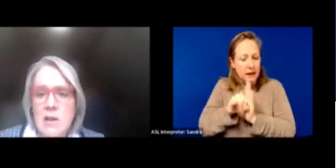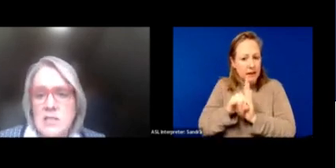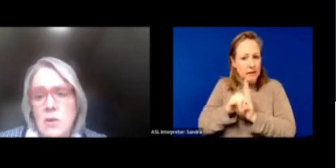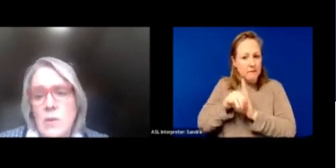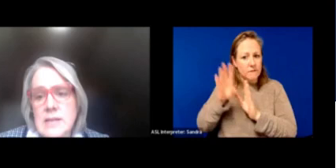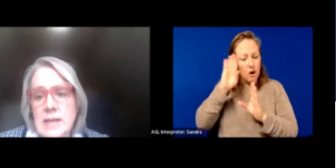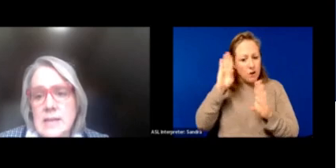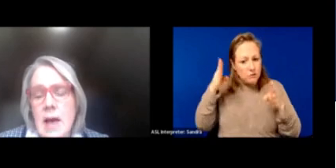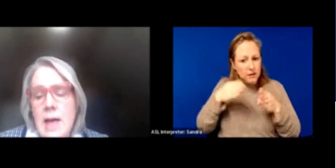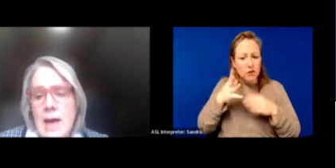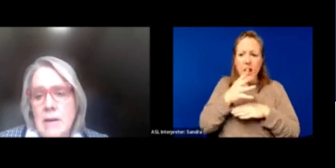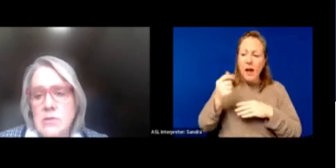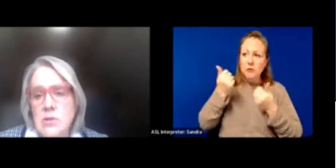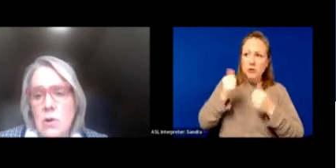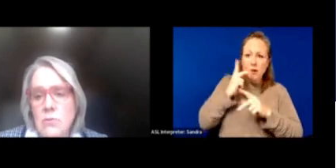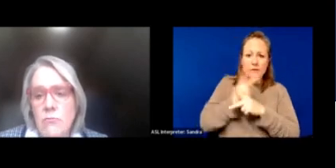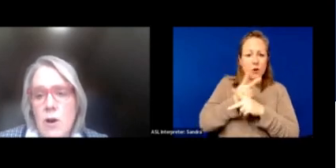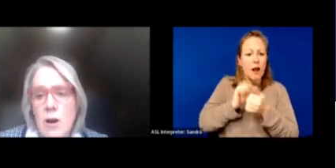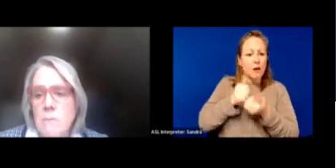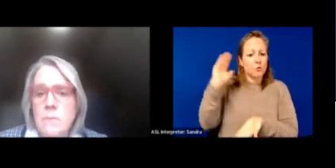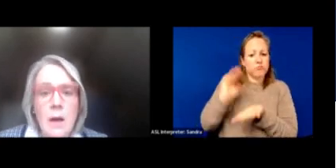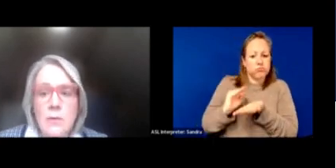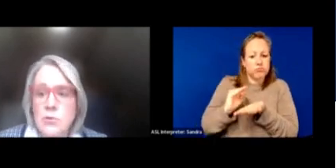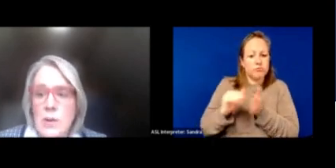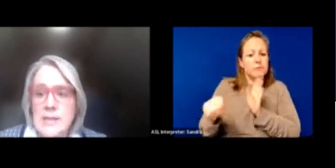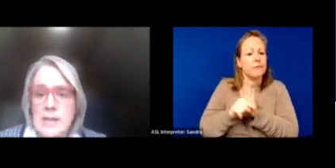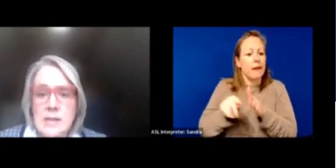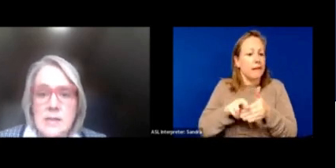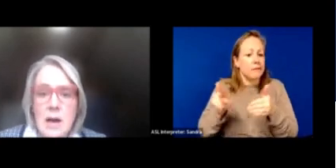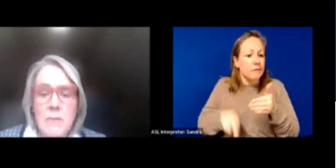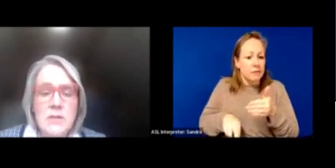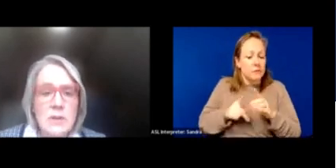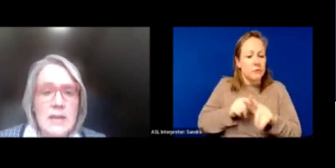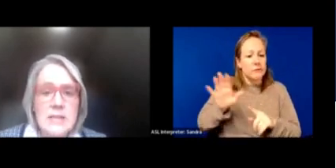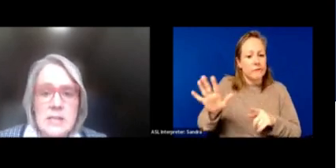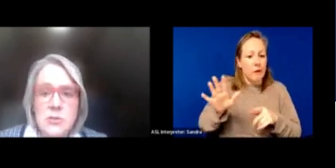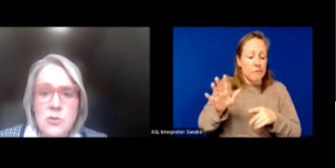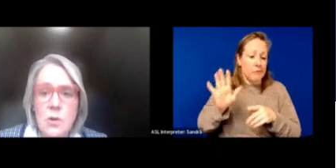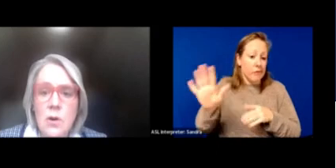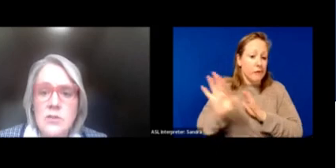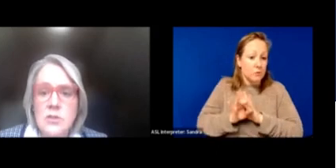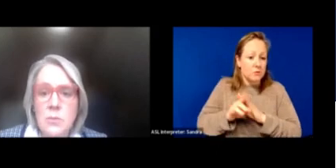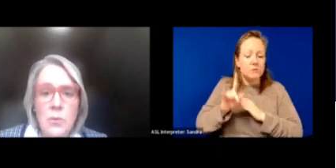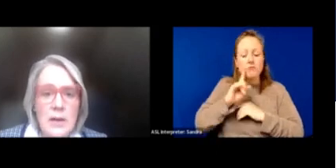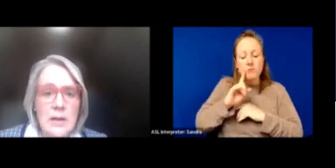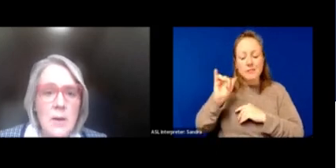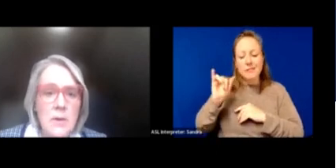consequences that may result from their choices is really essential to supporting a